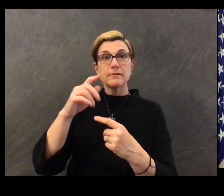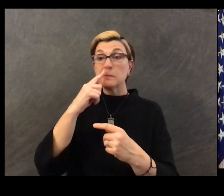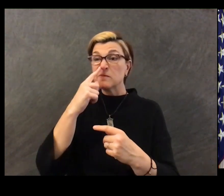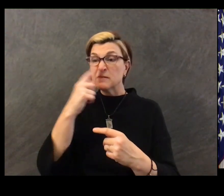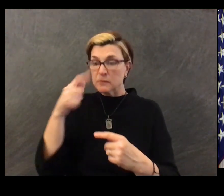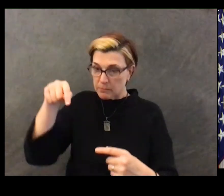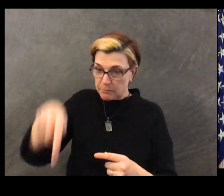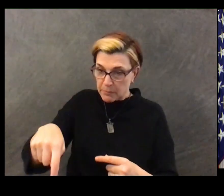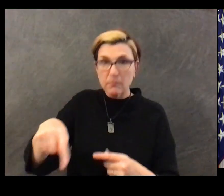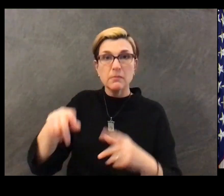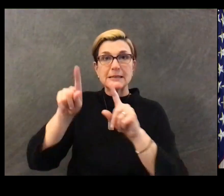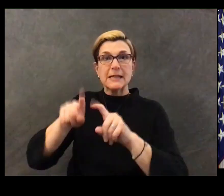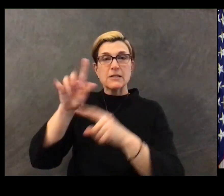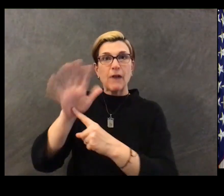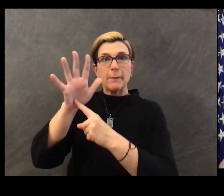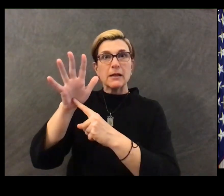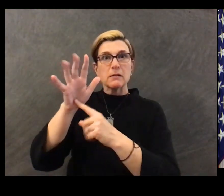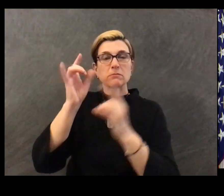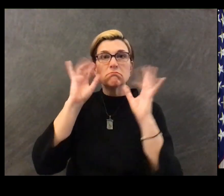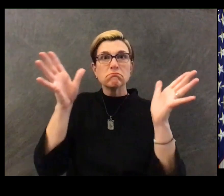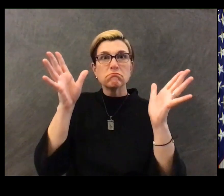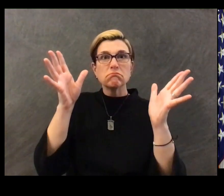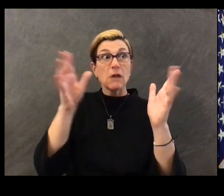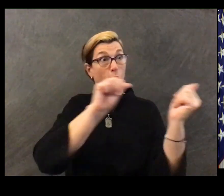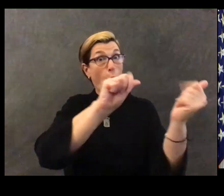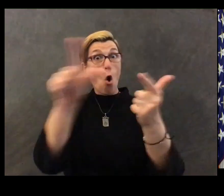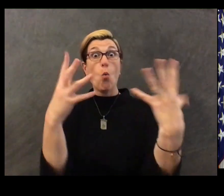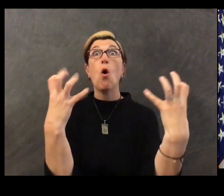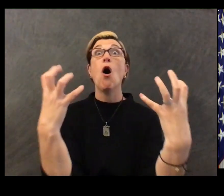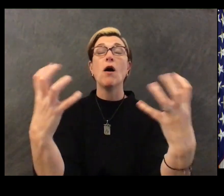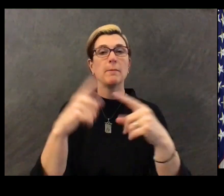but you can only make so many of those machines so we have many other forms of